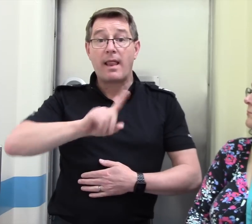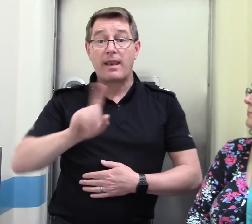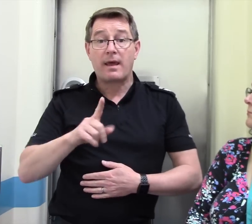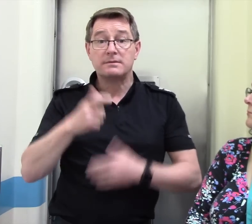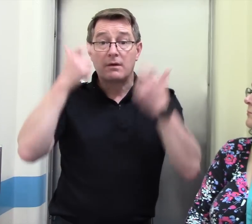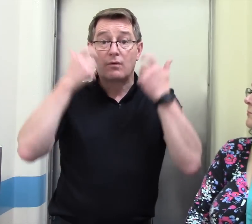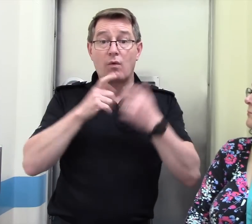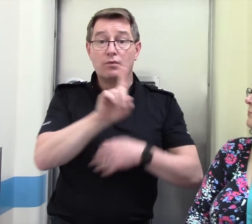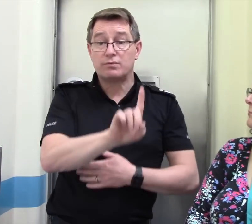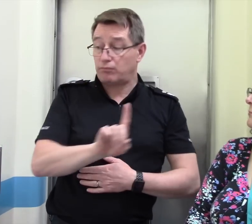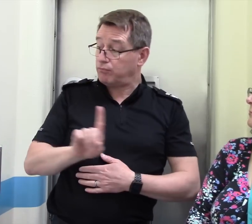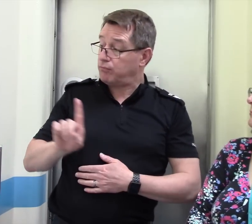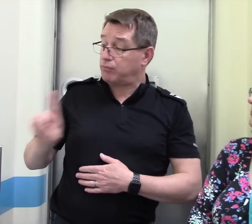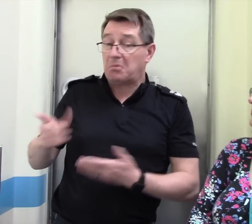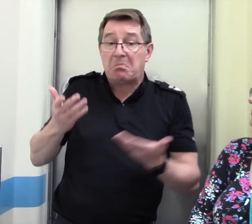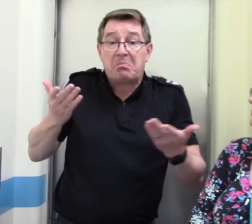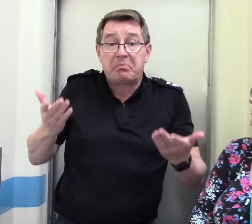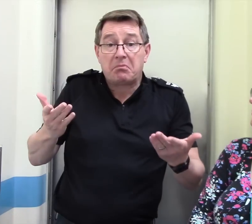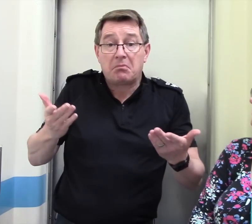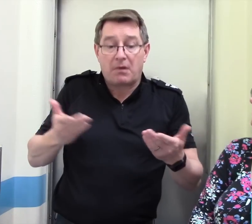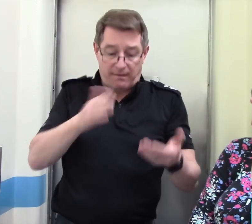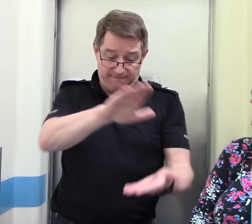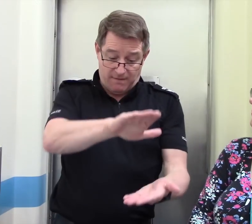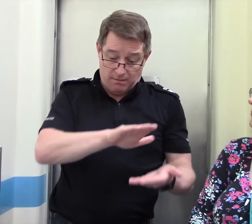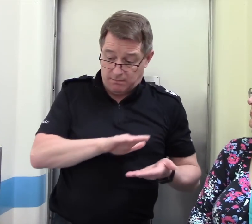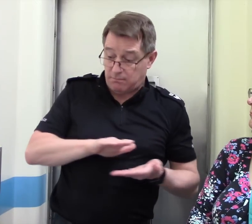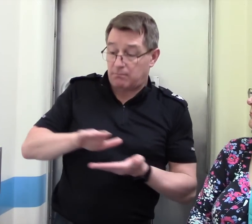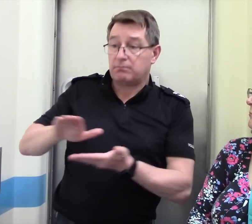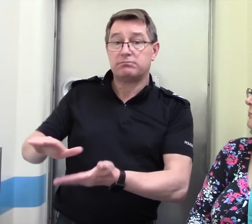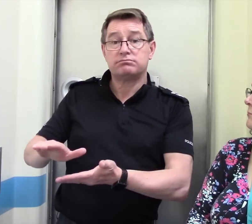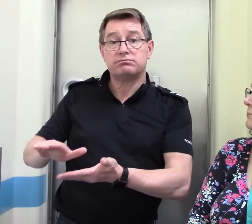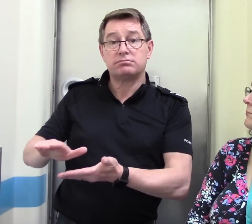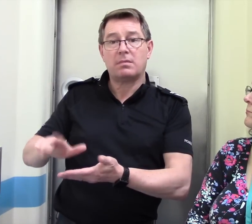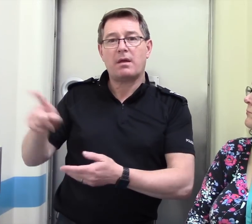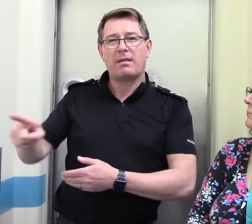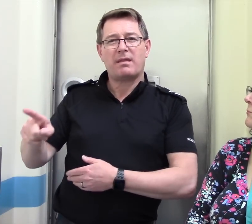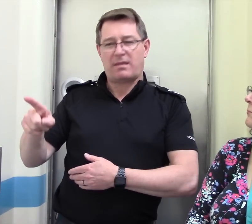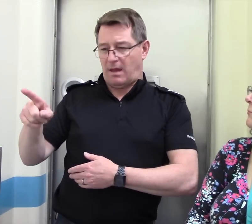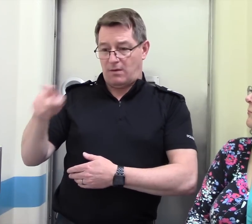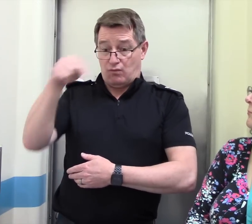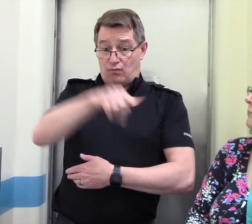Later, if you go to Court, the evidence will go also.